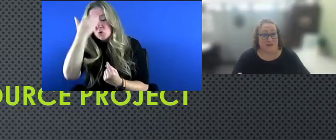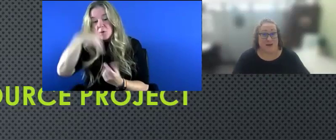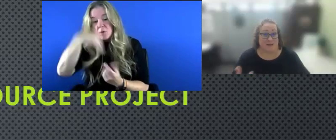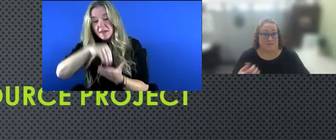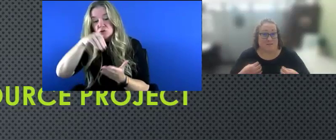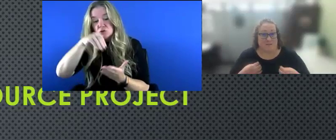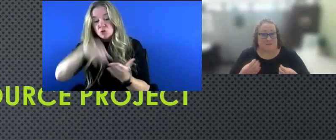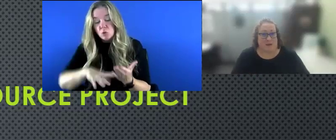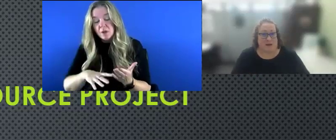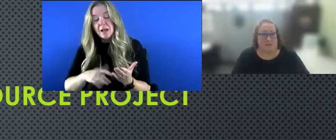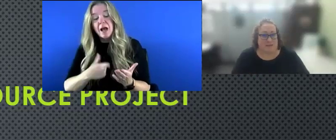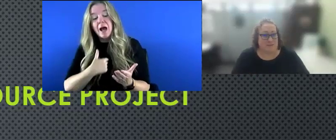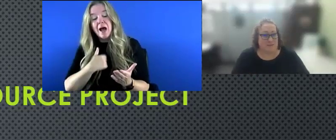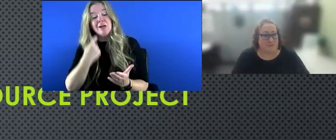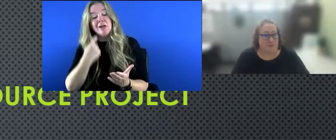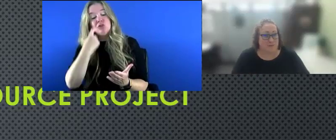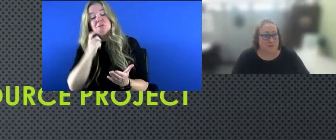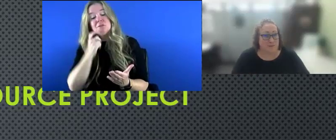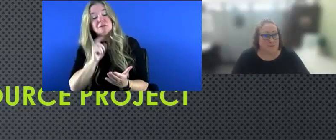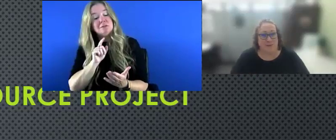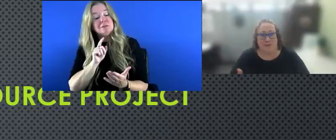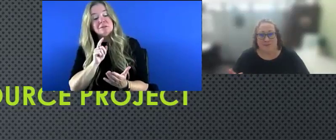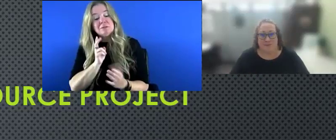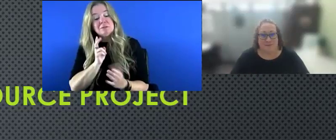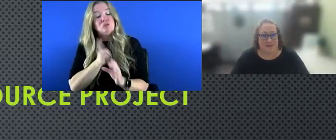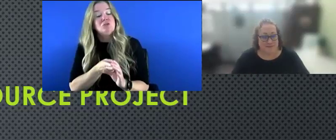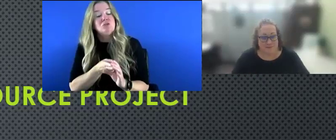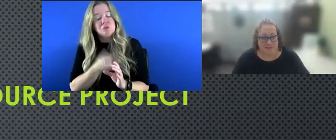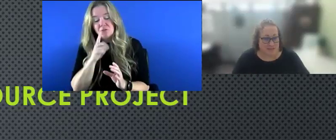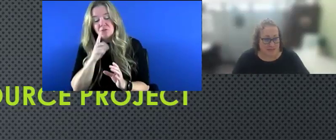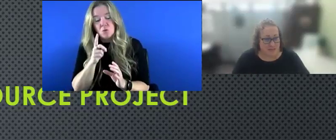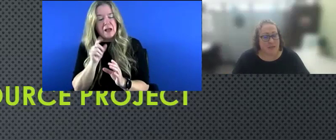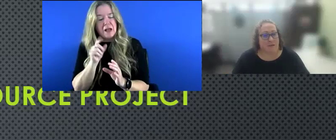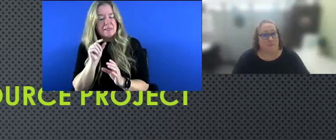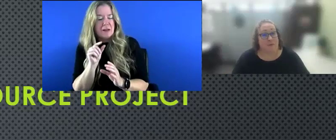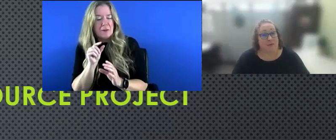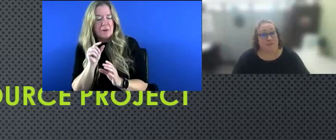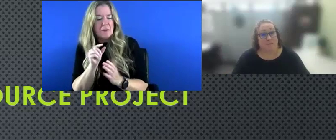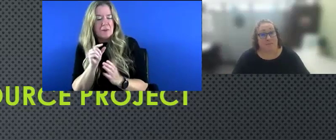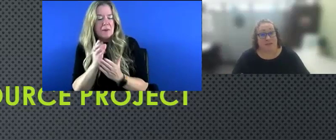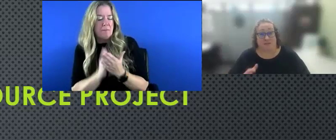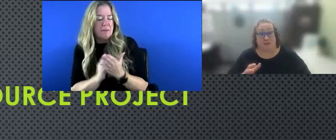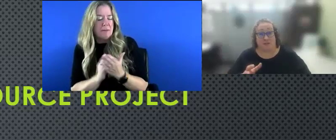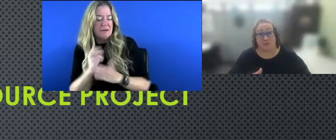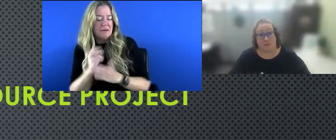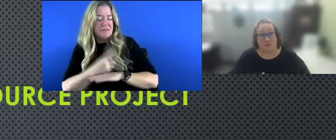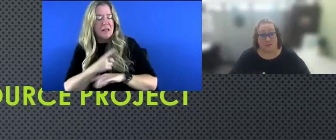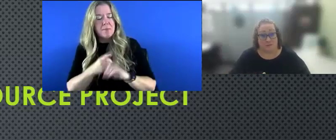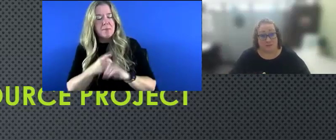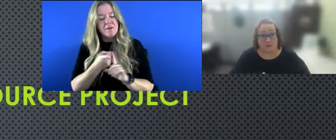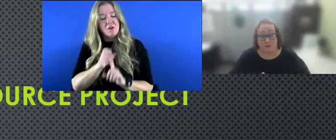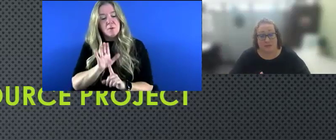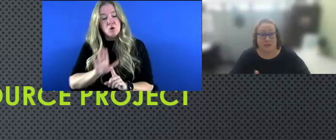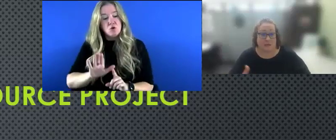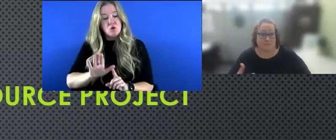I've just popped in for a little slice of the day, but based on your knowledge of the student